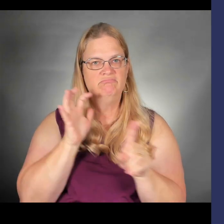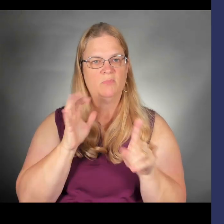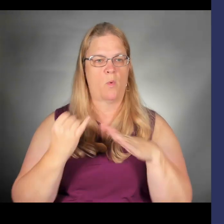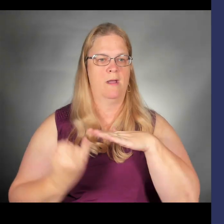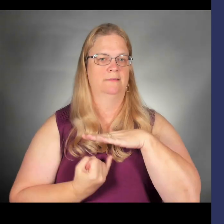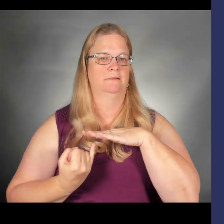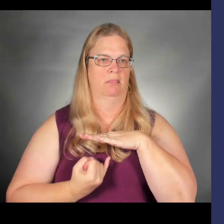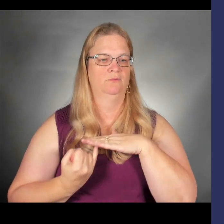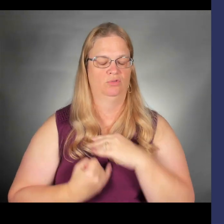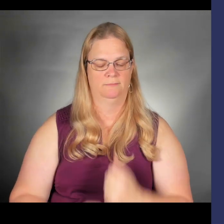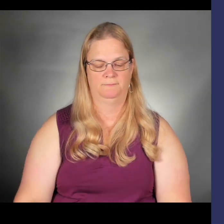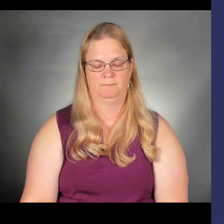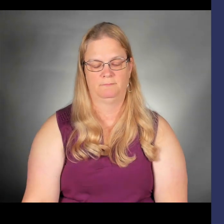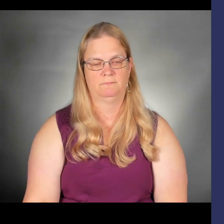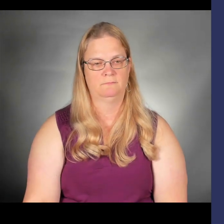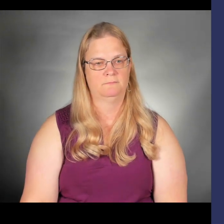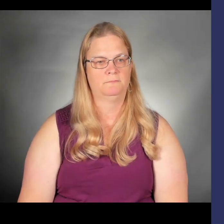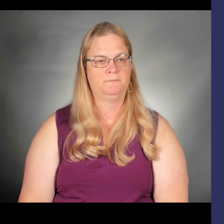as well as profound sense of loneliness.